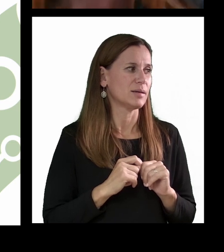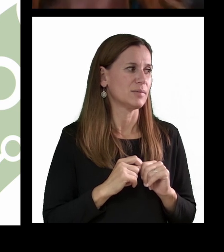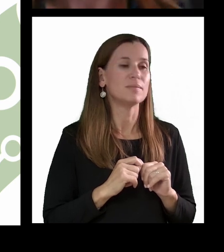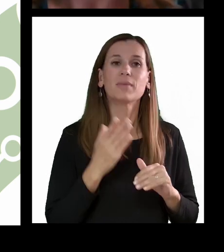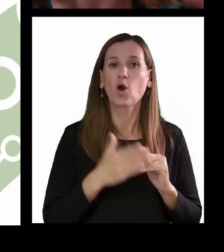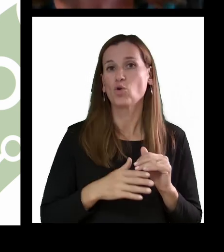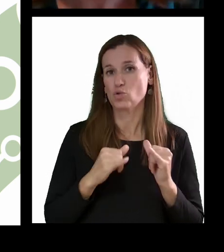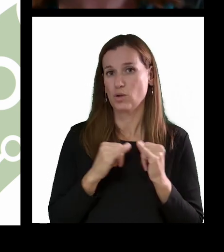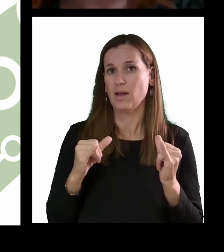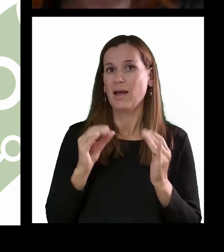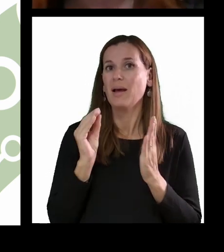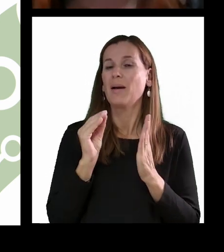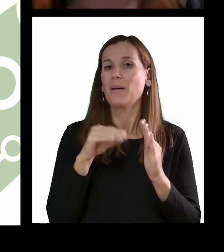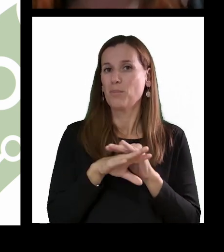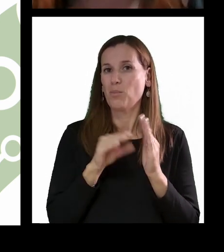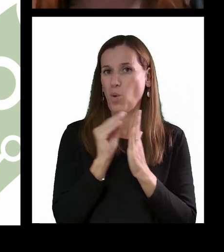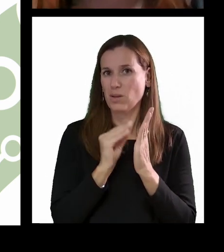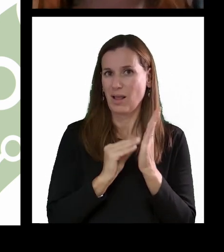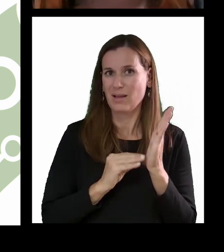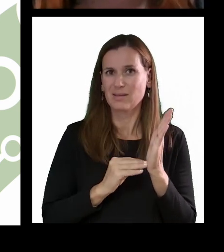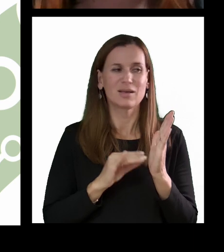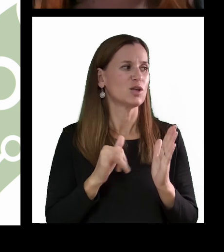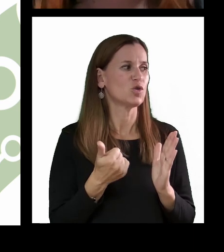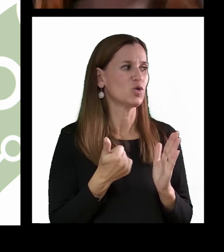It's a database of 100, if I remember correctly,